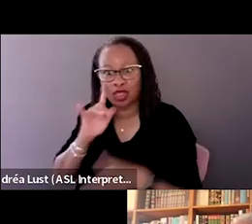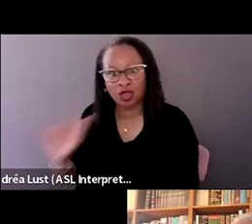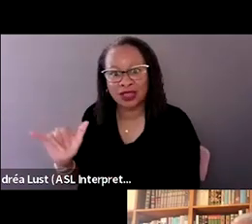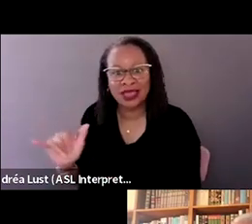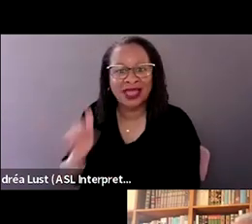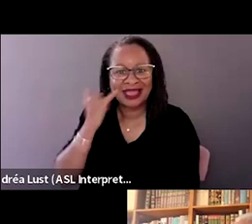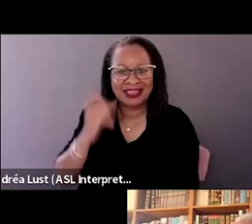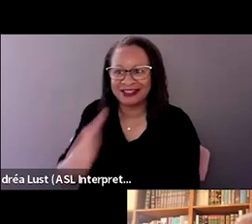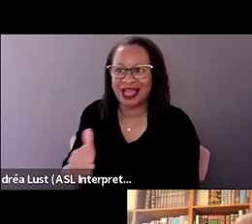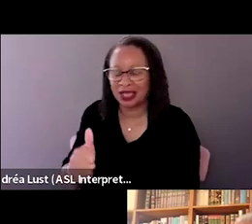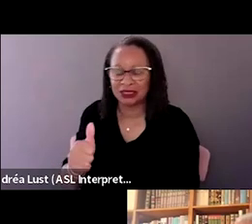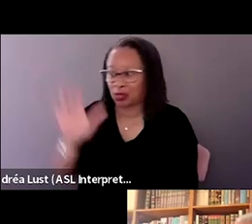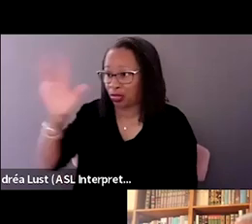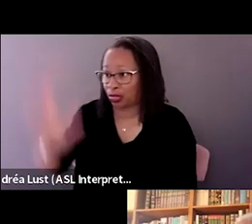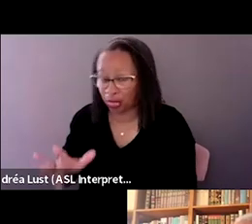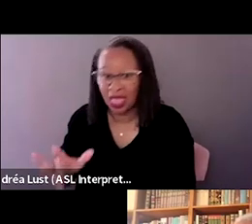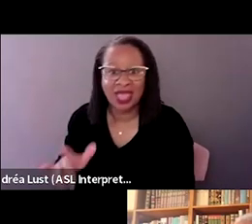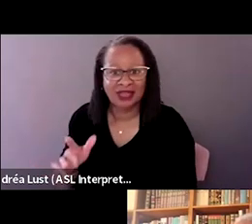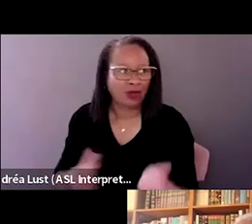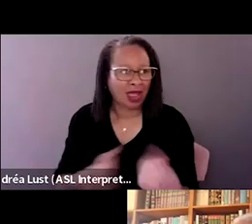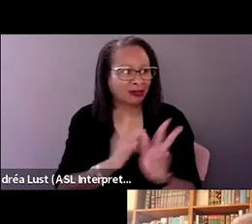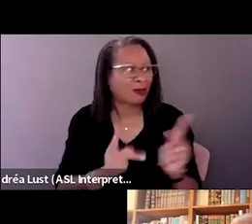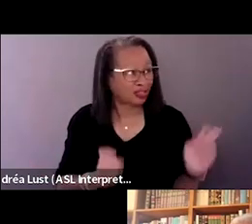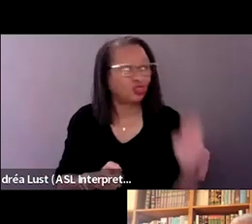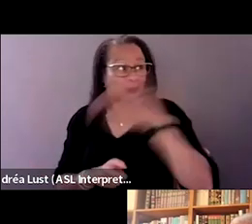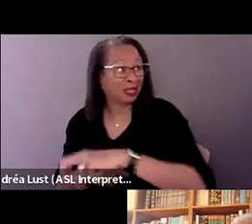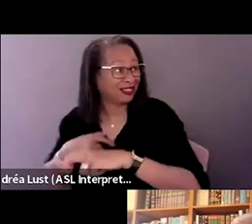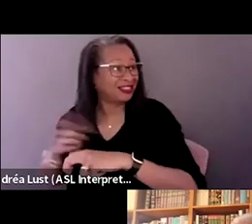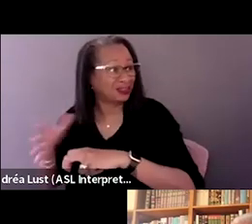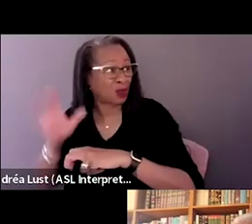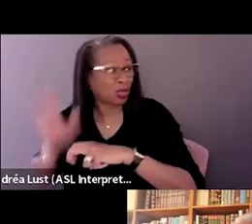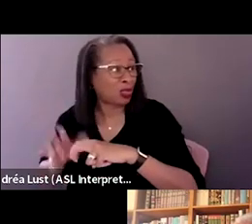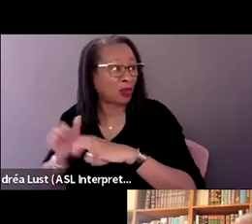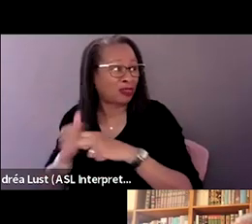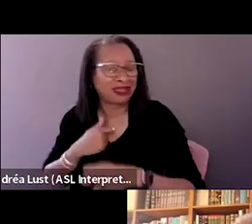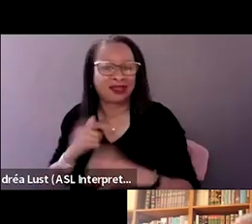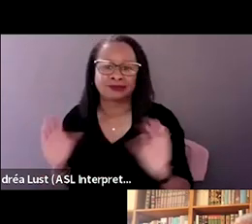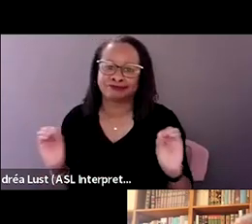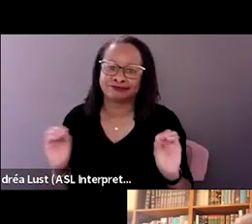and you are asking people to jump into a black hole with you and they can't, they just can't. So yeah, I think your story treatment